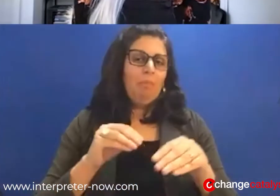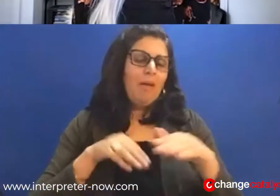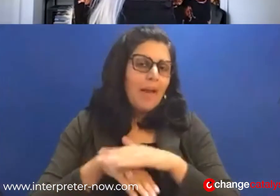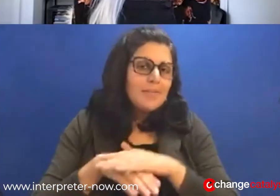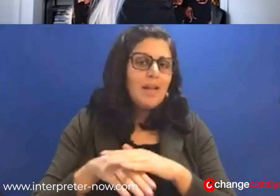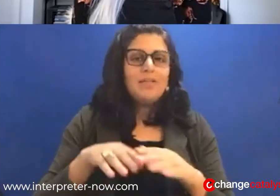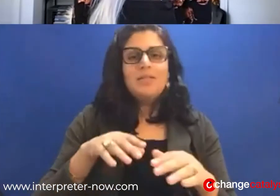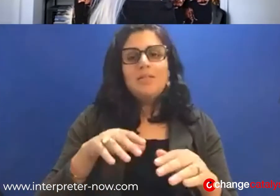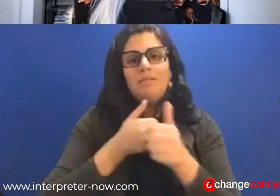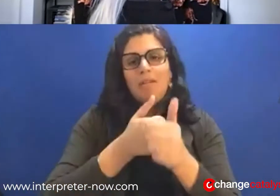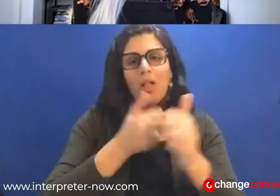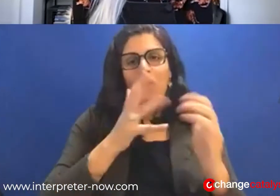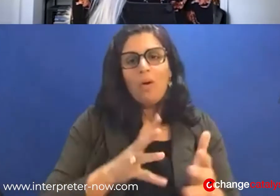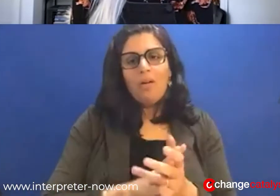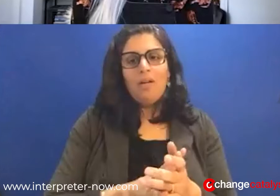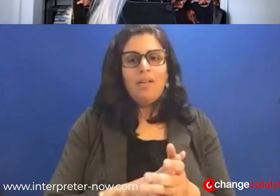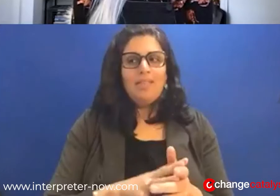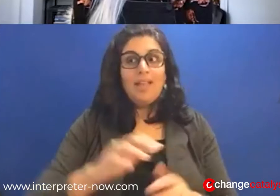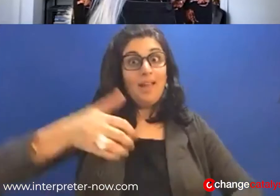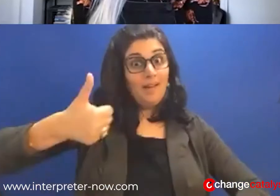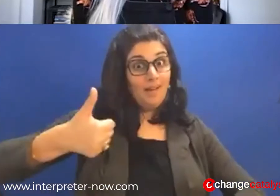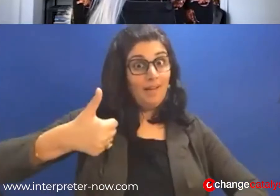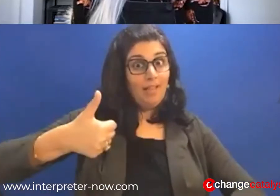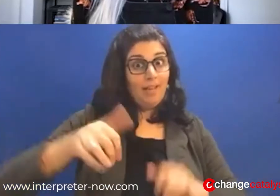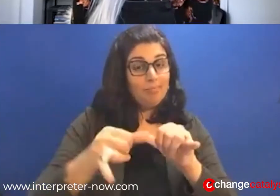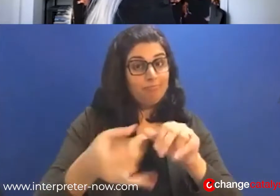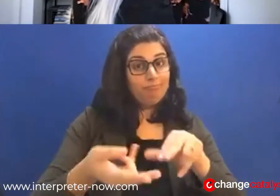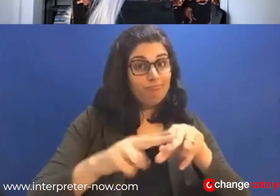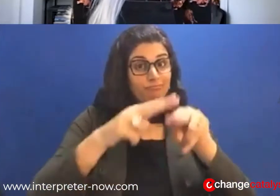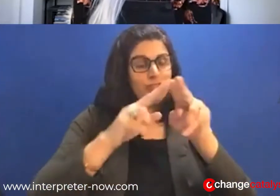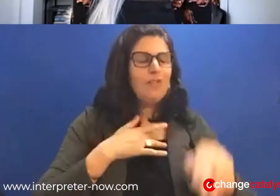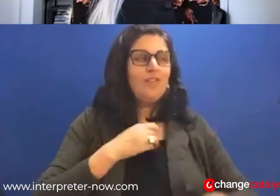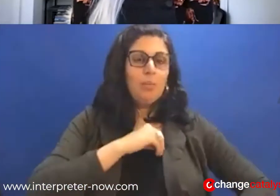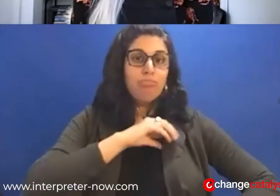It gives you that like counter that makes you feel like you're winning.